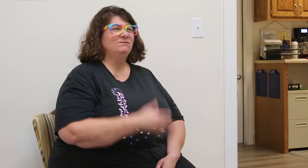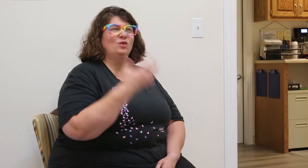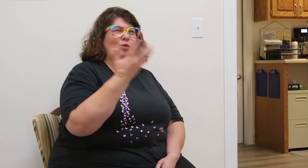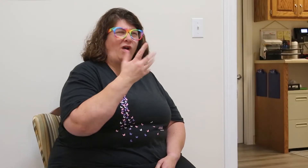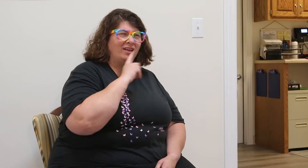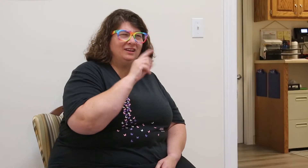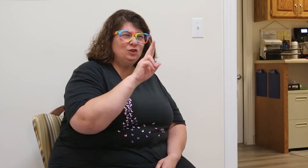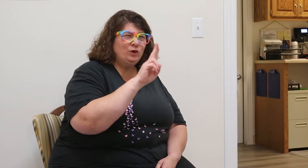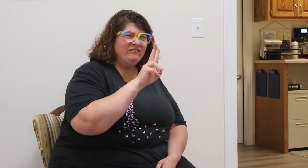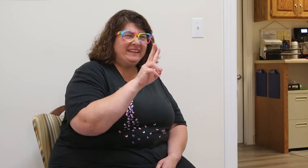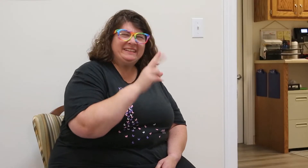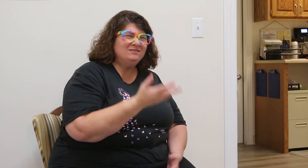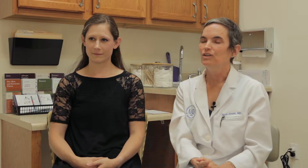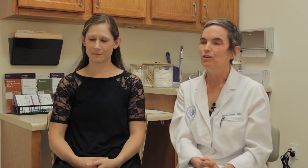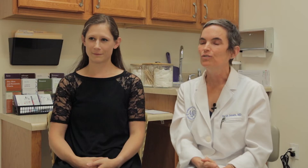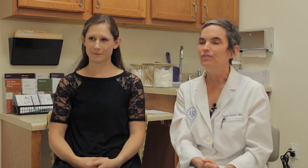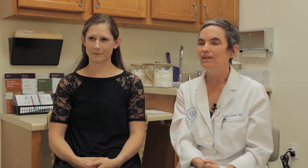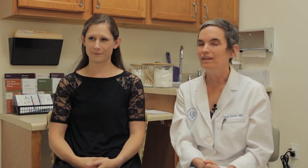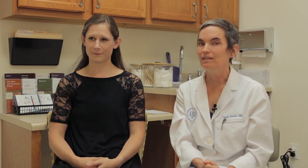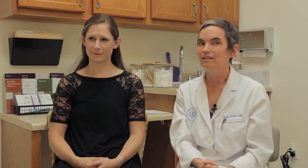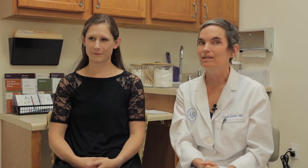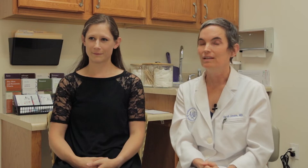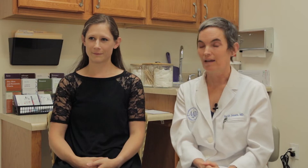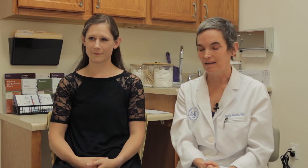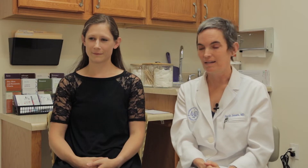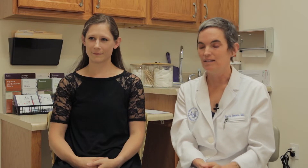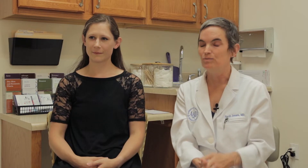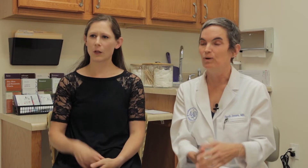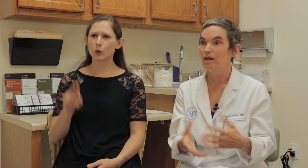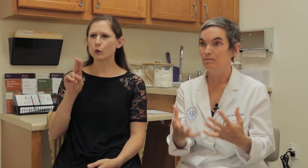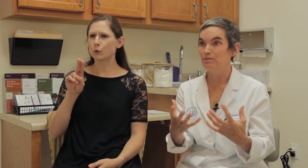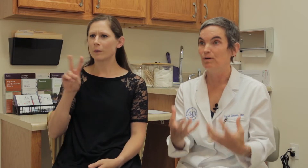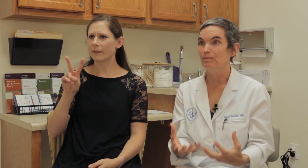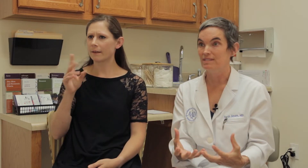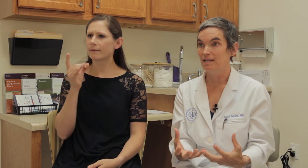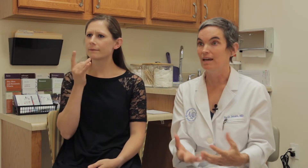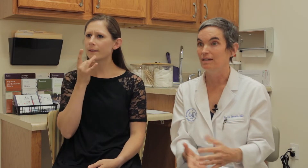What is UV? UV light is what comes from the sun.